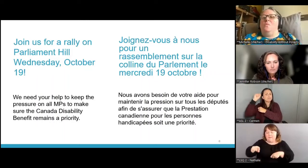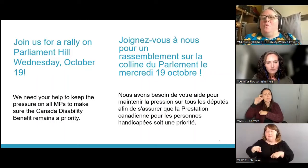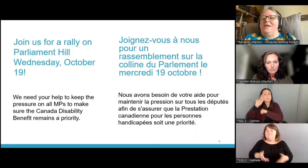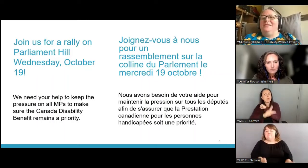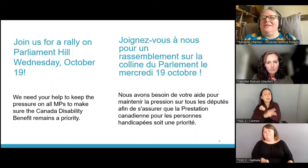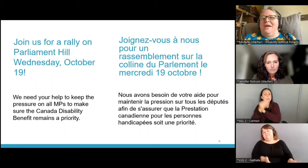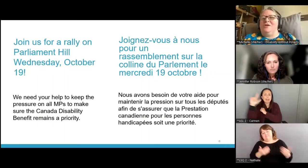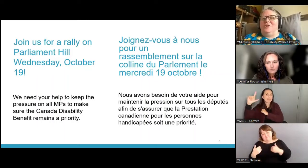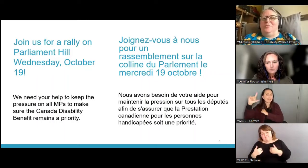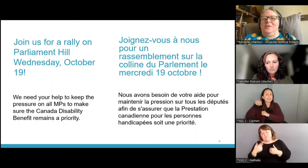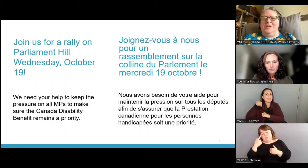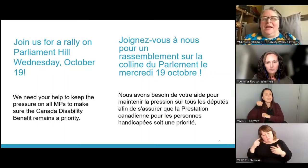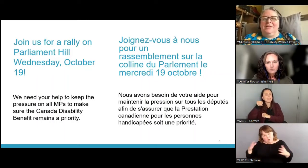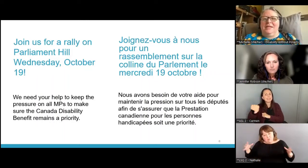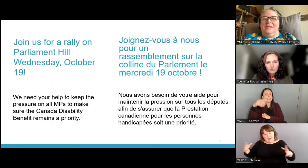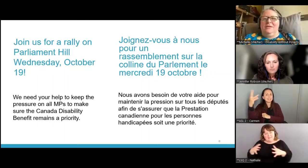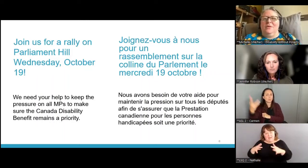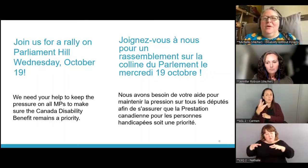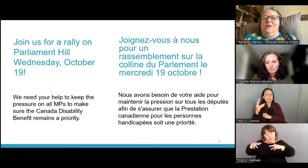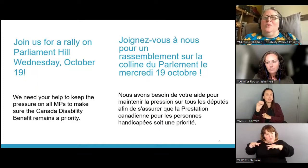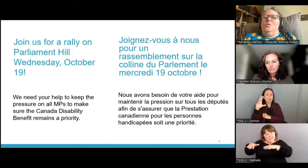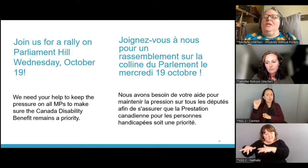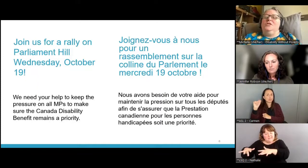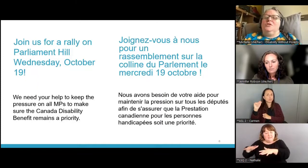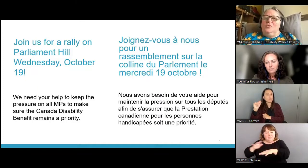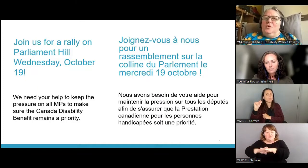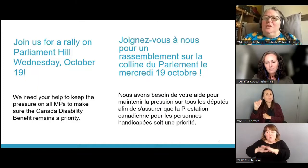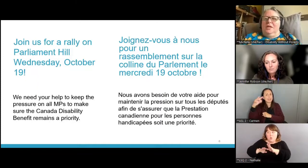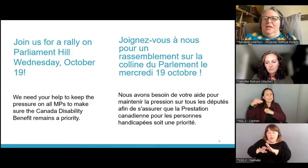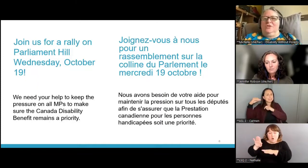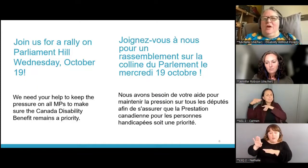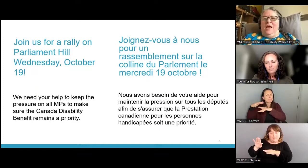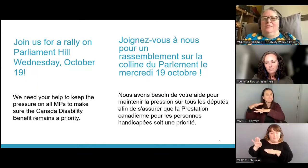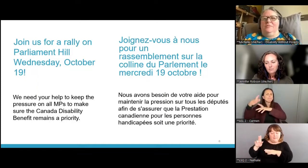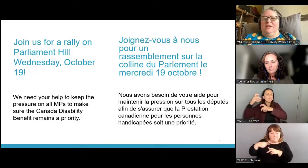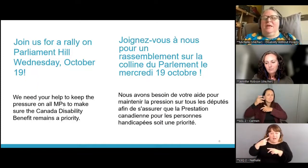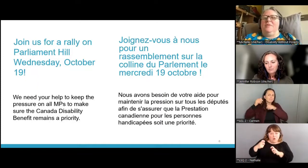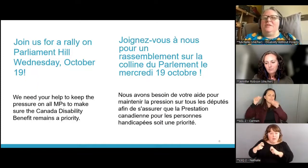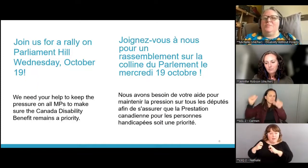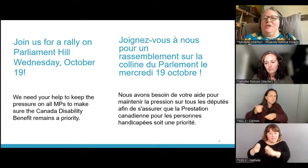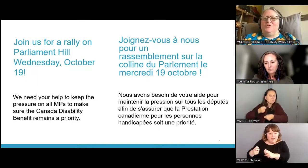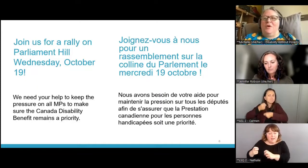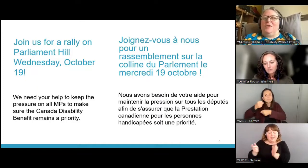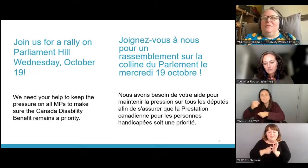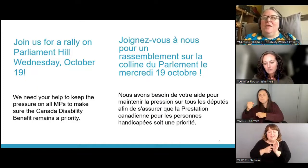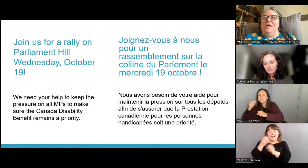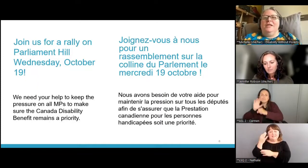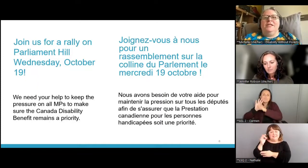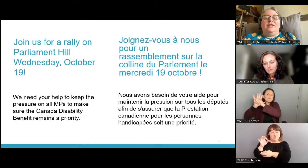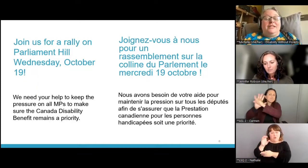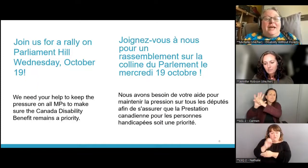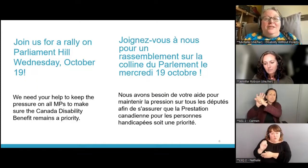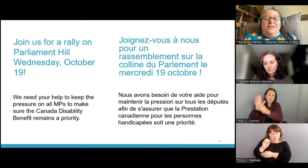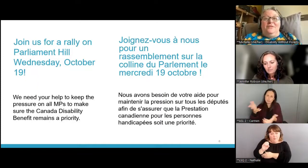ON WEDNESDAY, OCTOBER 19TH, WE DO NEED YOUR HELP TO KEEP THIS PRESSURE ON. DETAILS OF